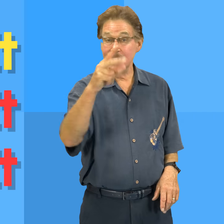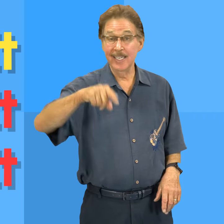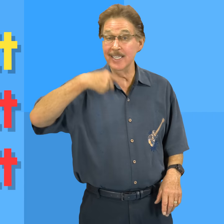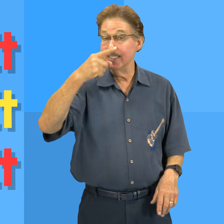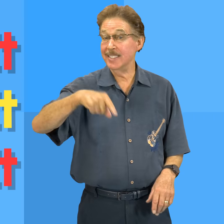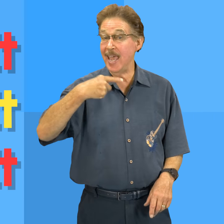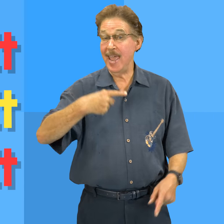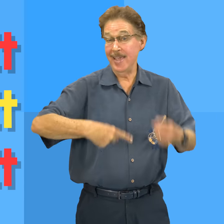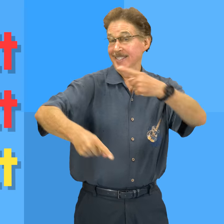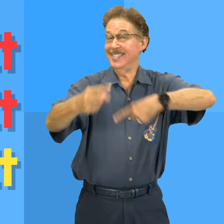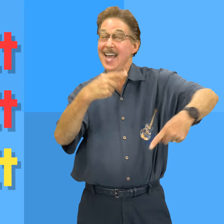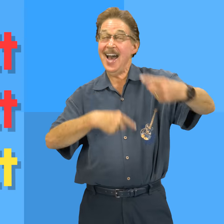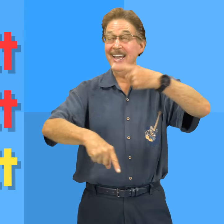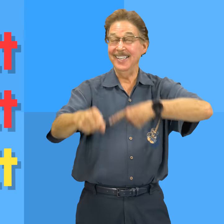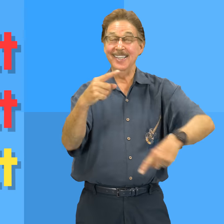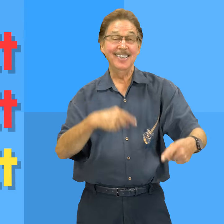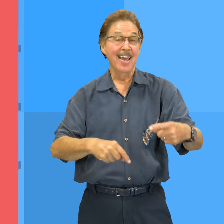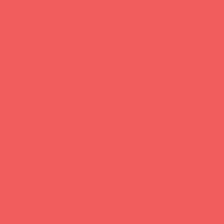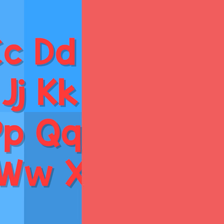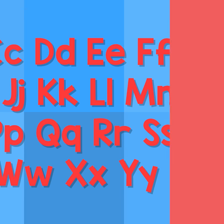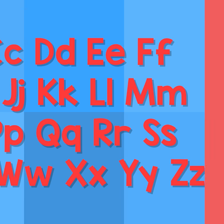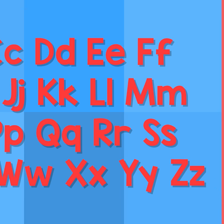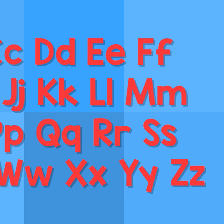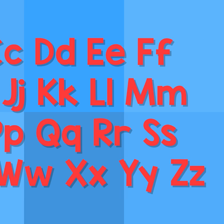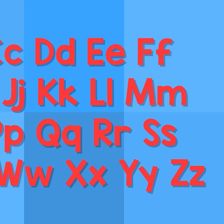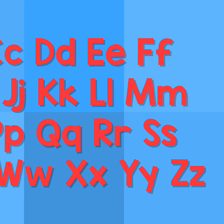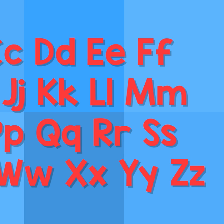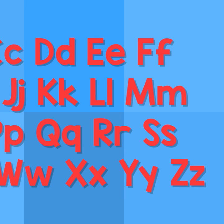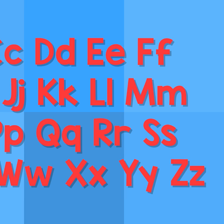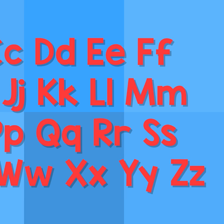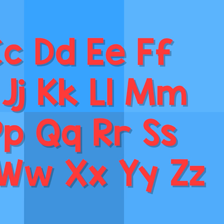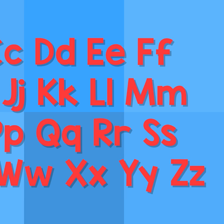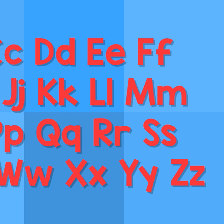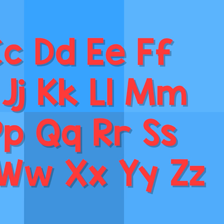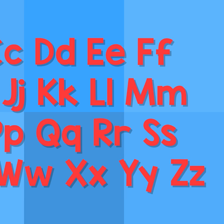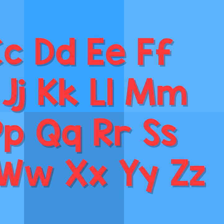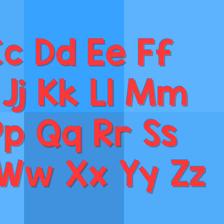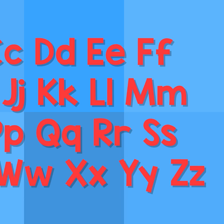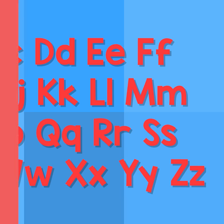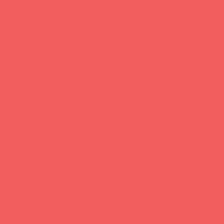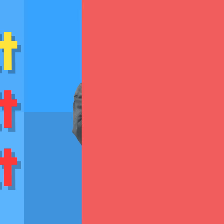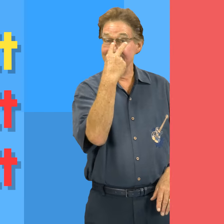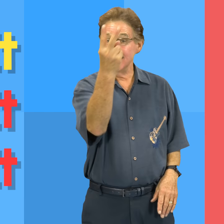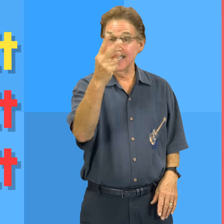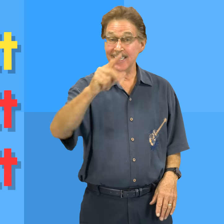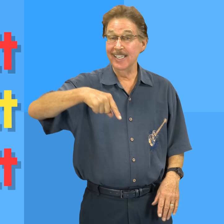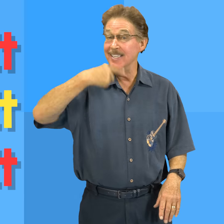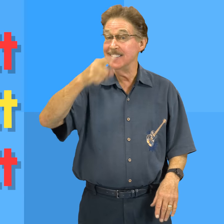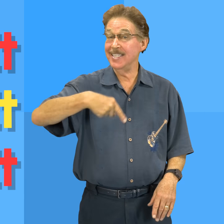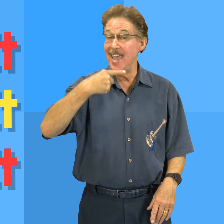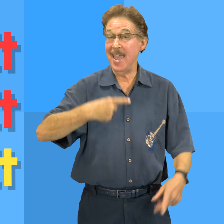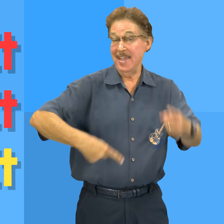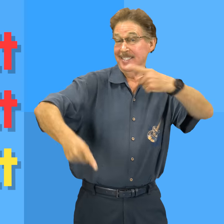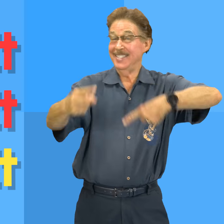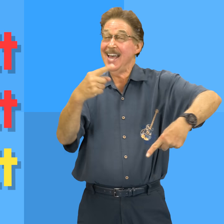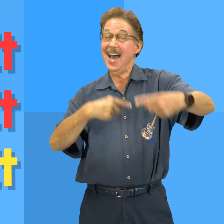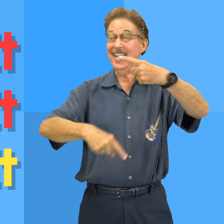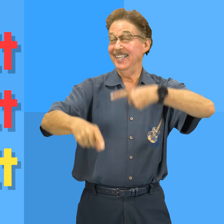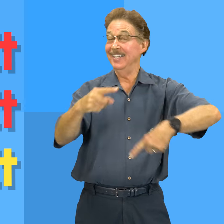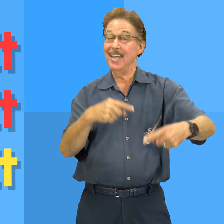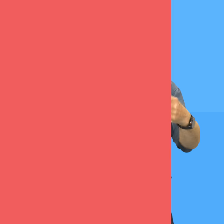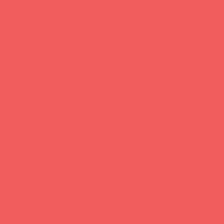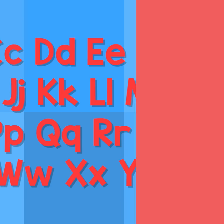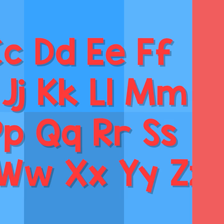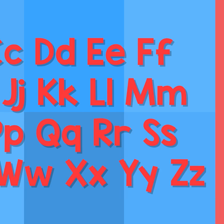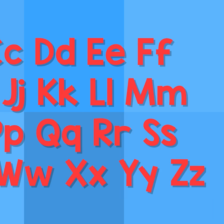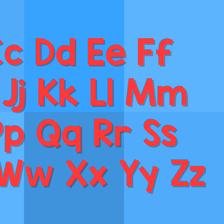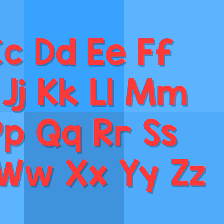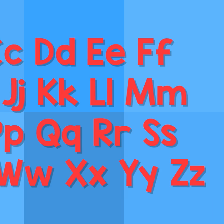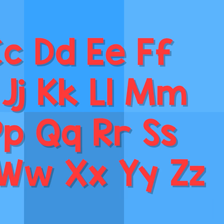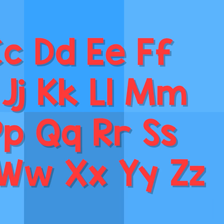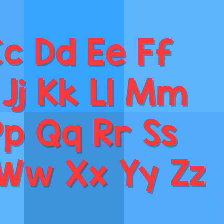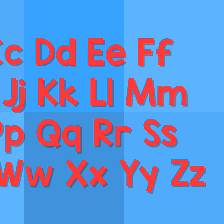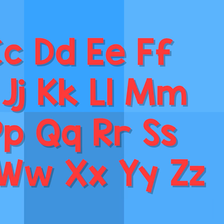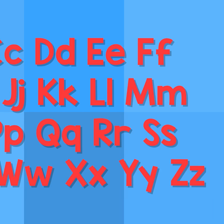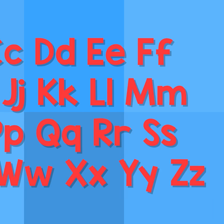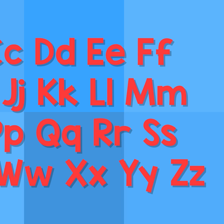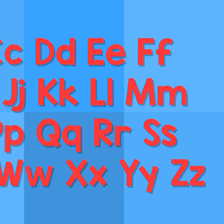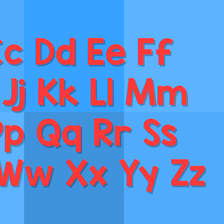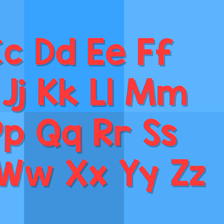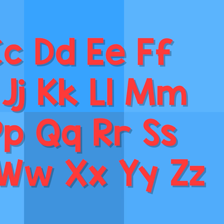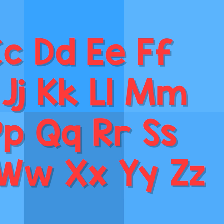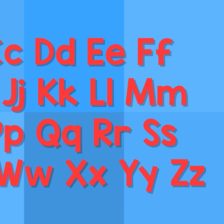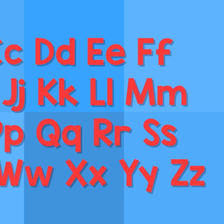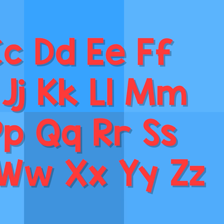See It, Say It, Sign It The letters of the alphabet See It, Say It, Sign It The letters of the alphabet